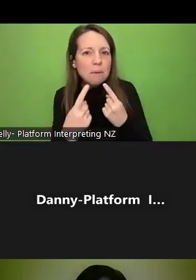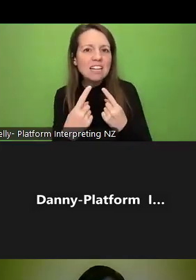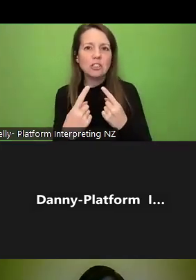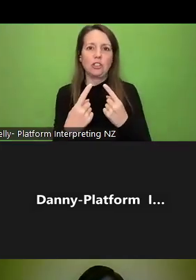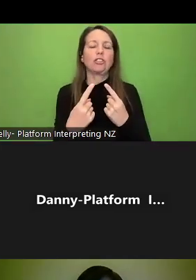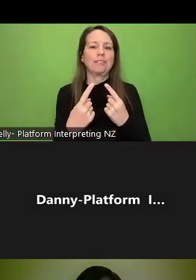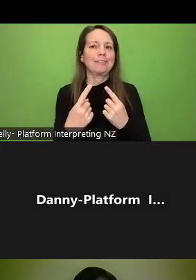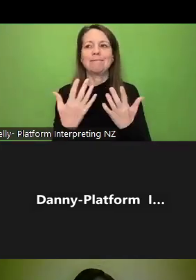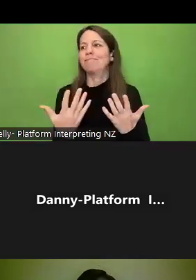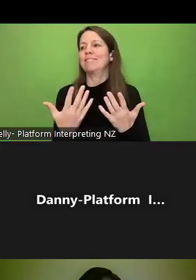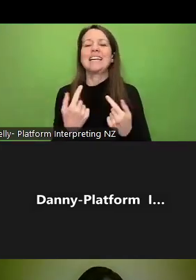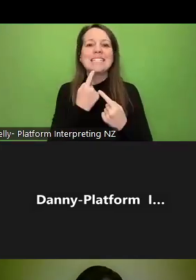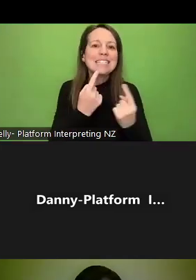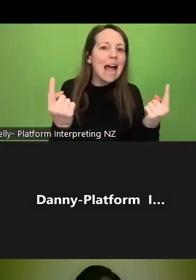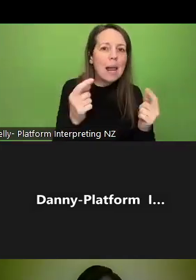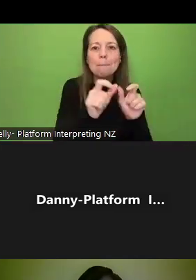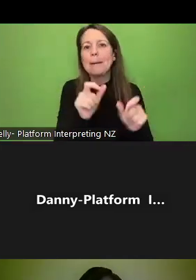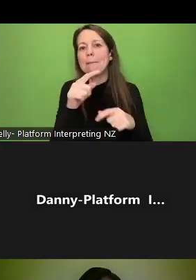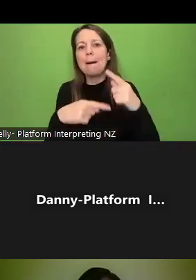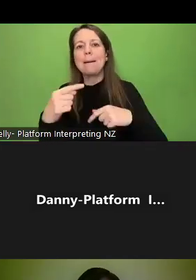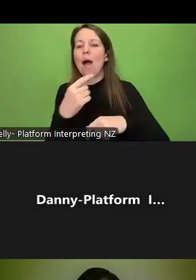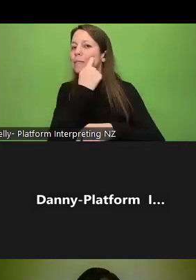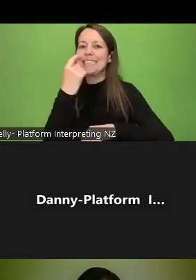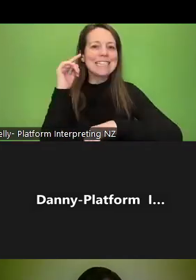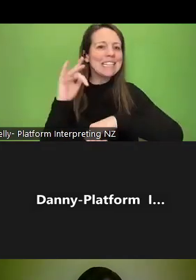You can tell people about sensory access, you can do all of these different things,